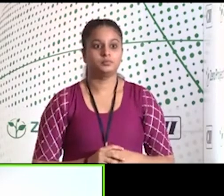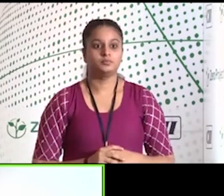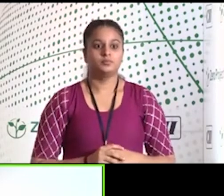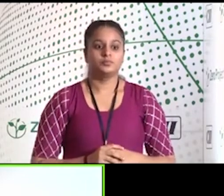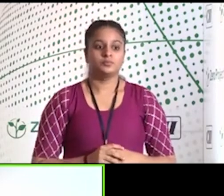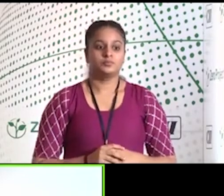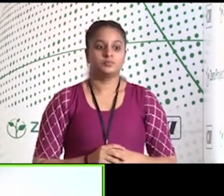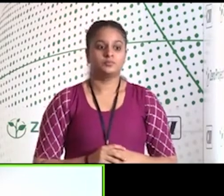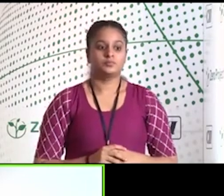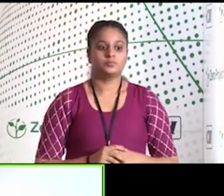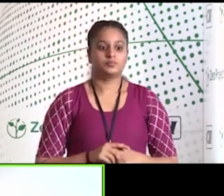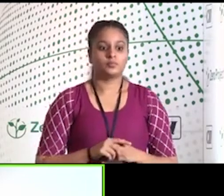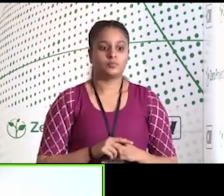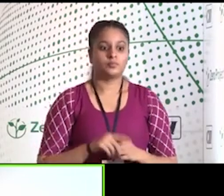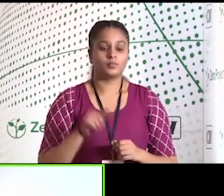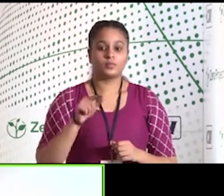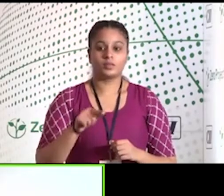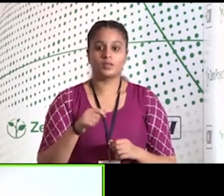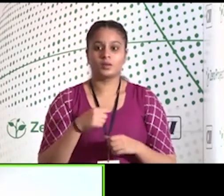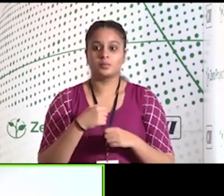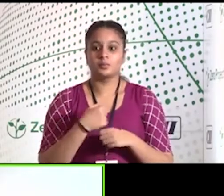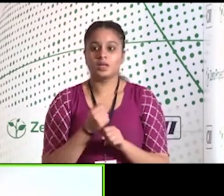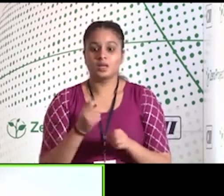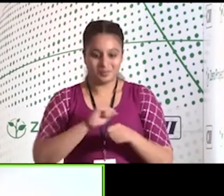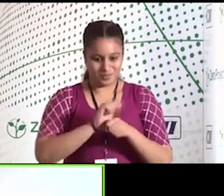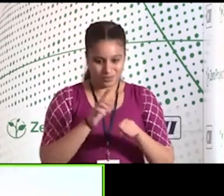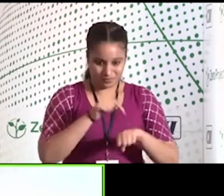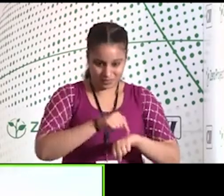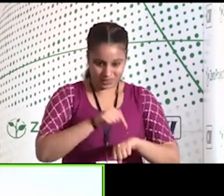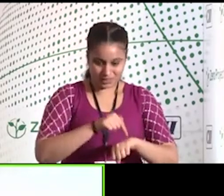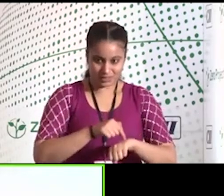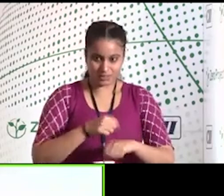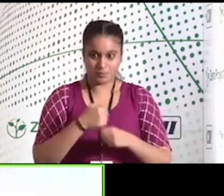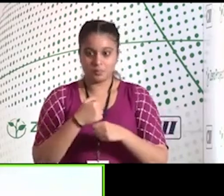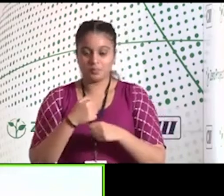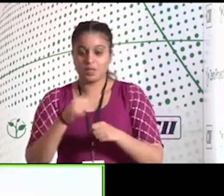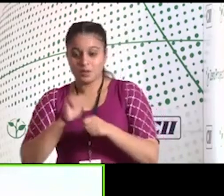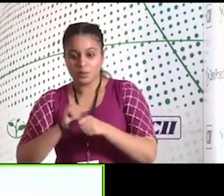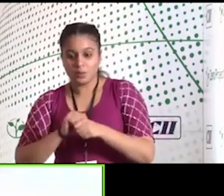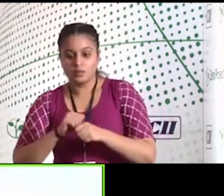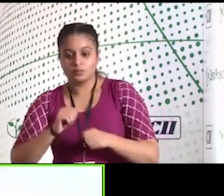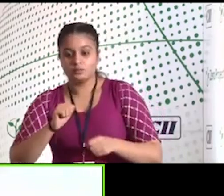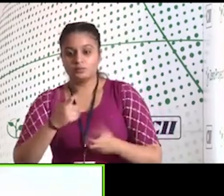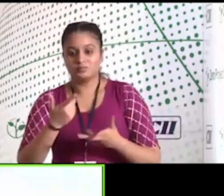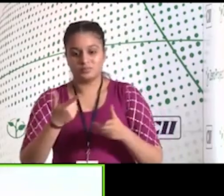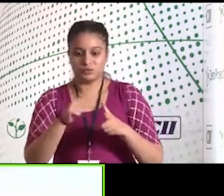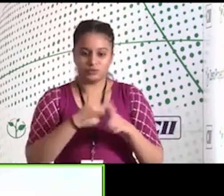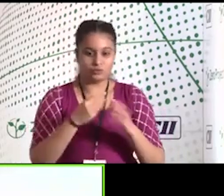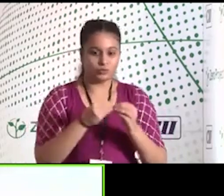transformative during the pandemic because when they most of the husbands lost their job and they were not able to earn anything